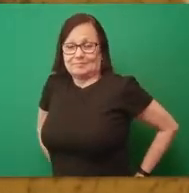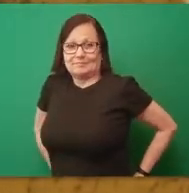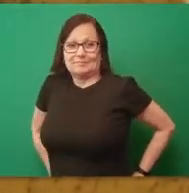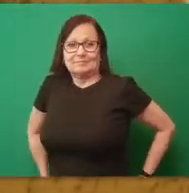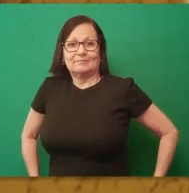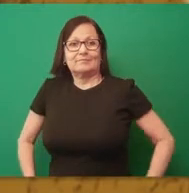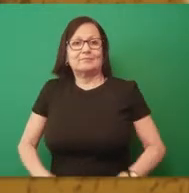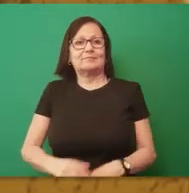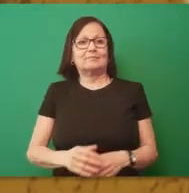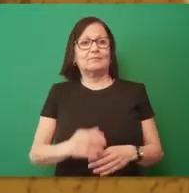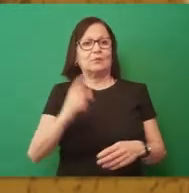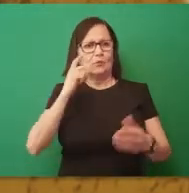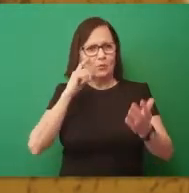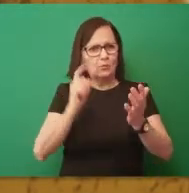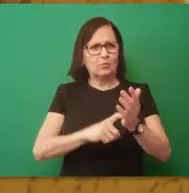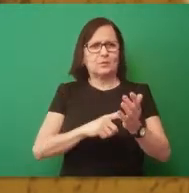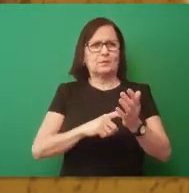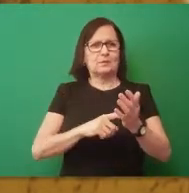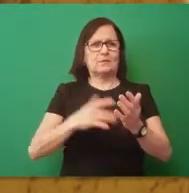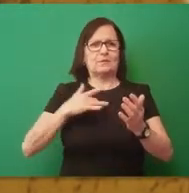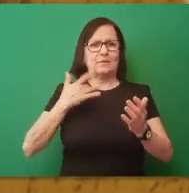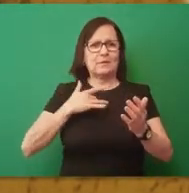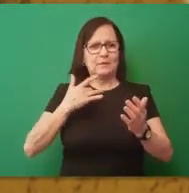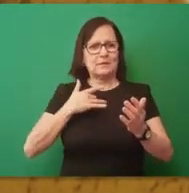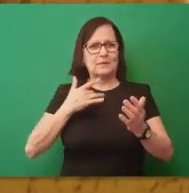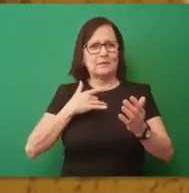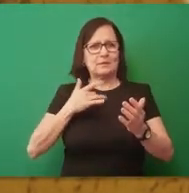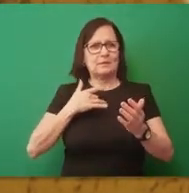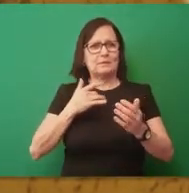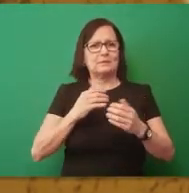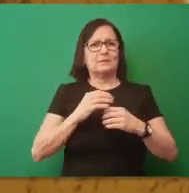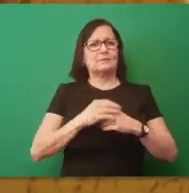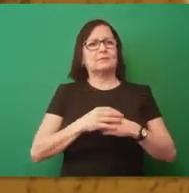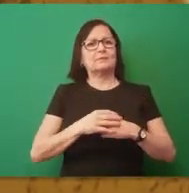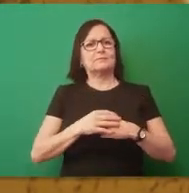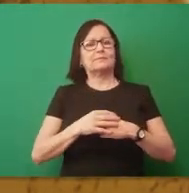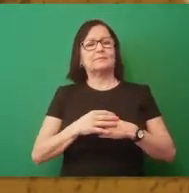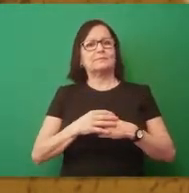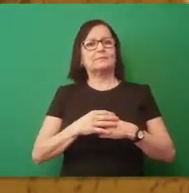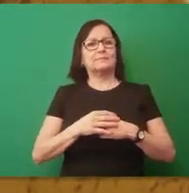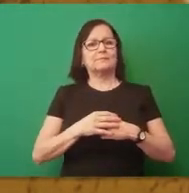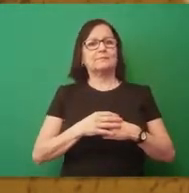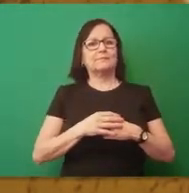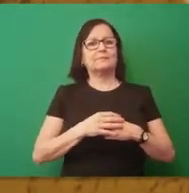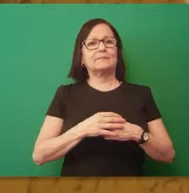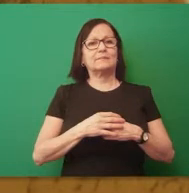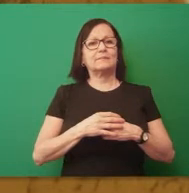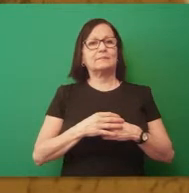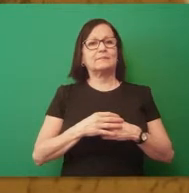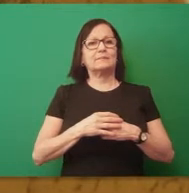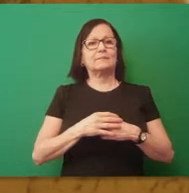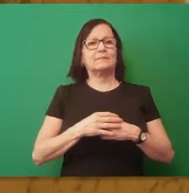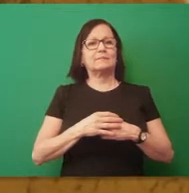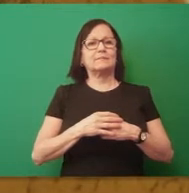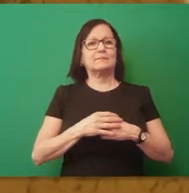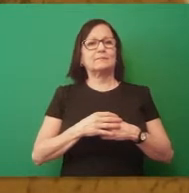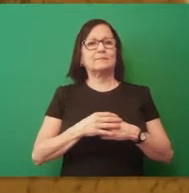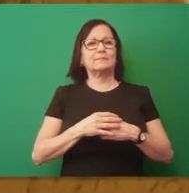or surface you're lying on. Noticing any sensations in your seat.